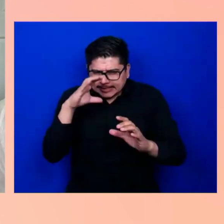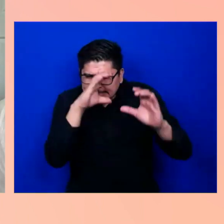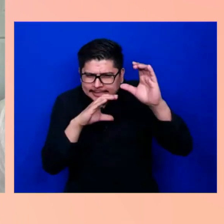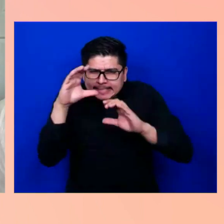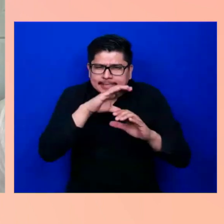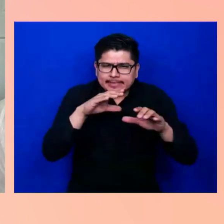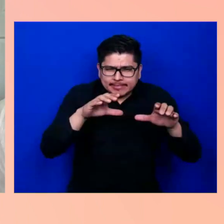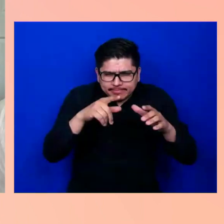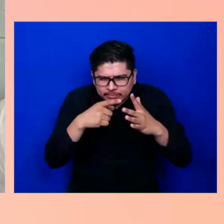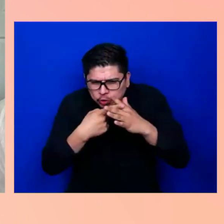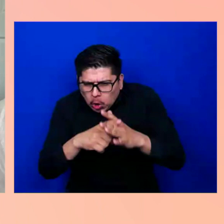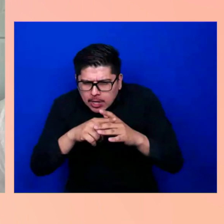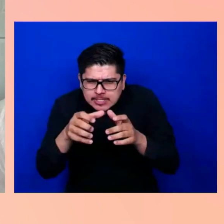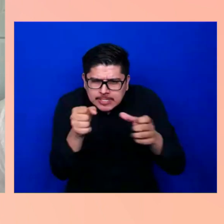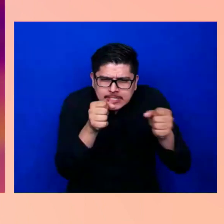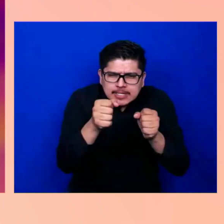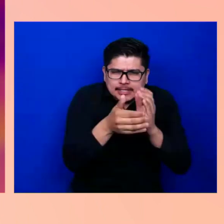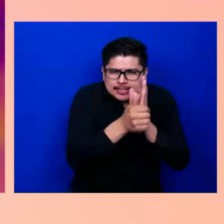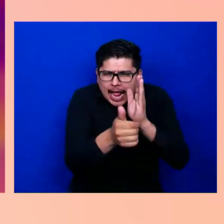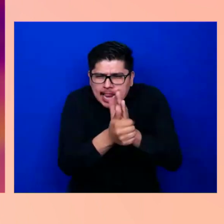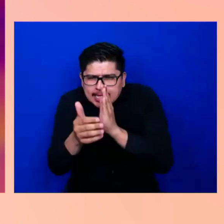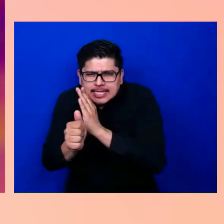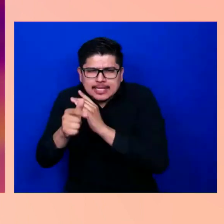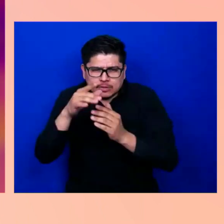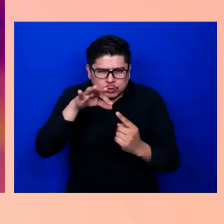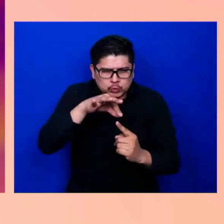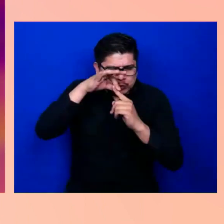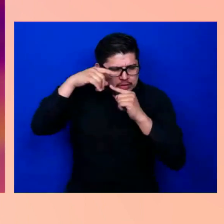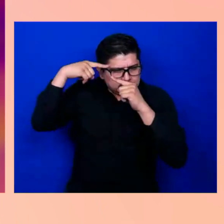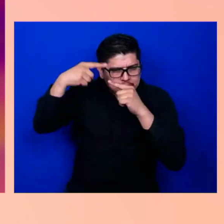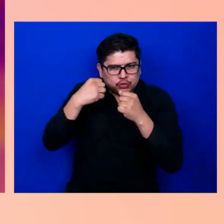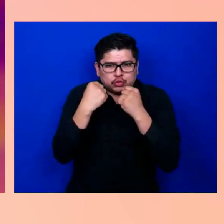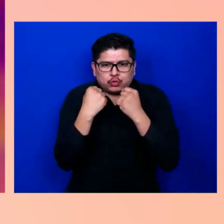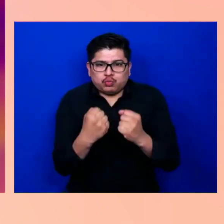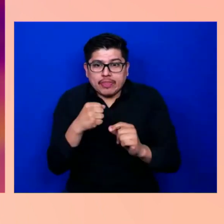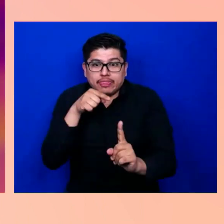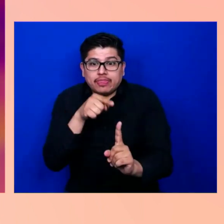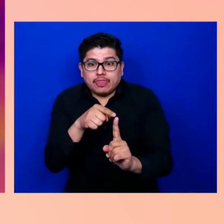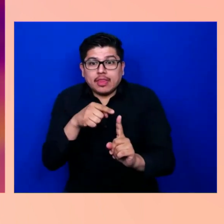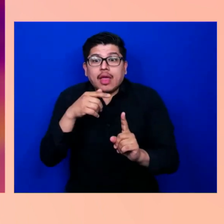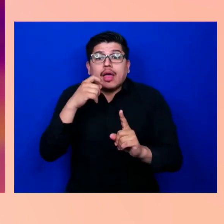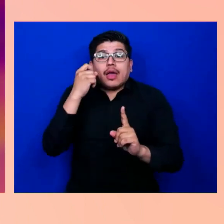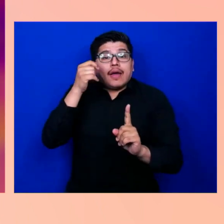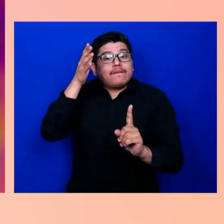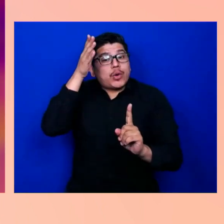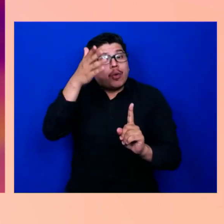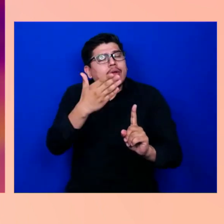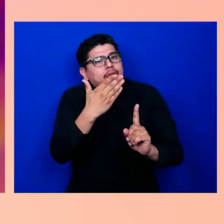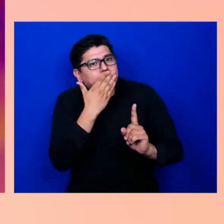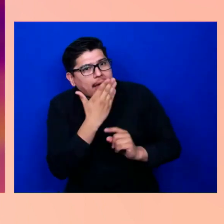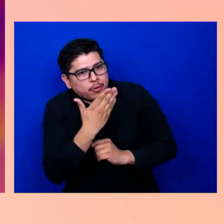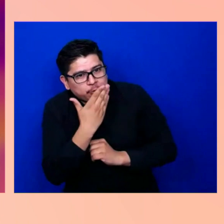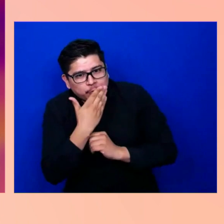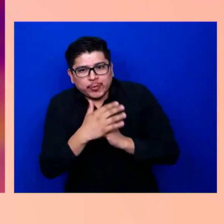in the workforce of the future. Thank you Jhillika, and I recently saw, you published an article, I actually read it.